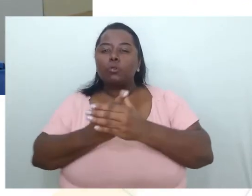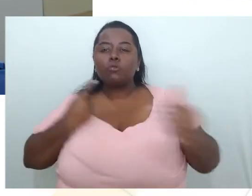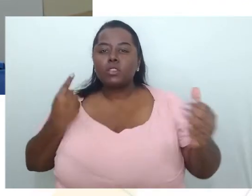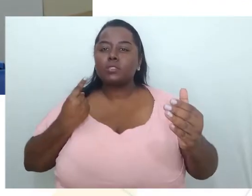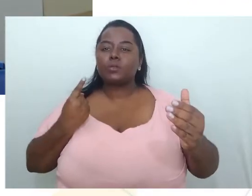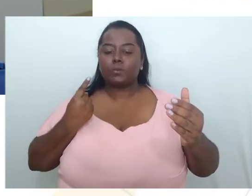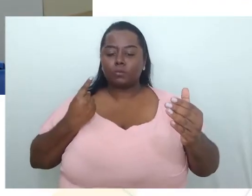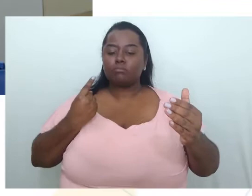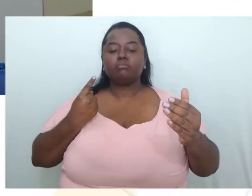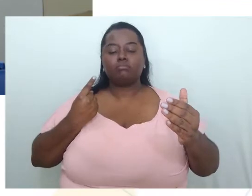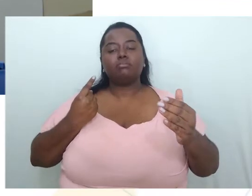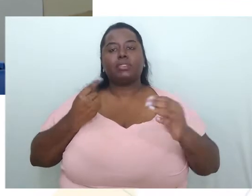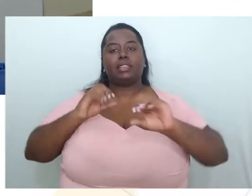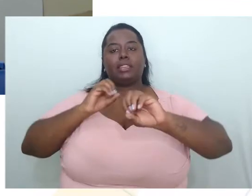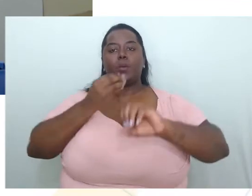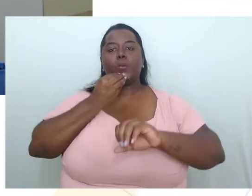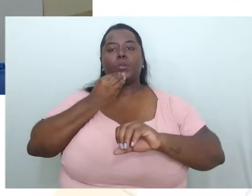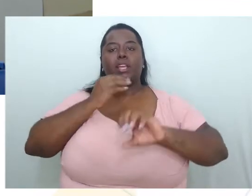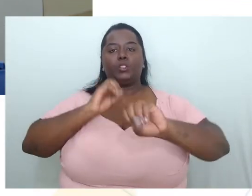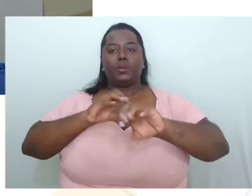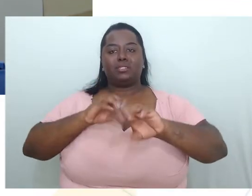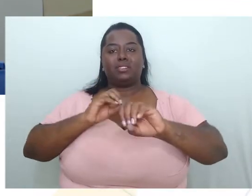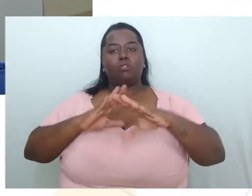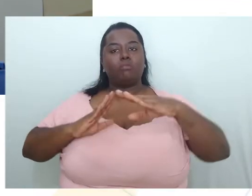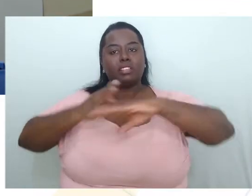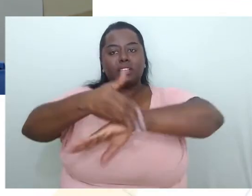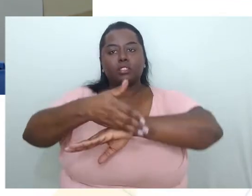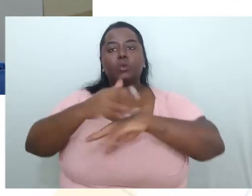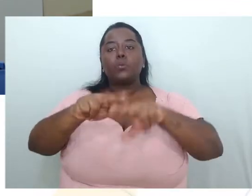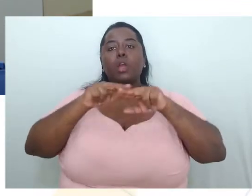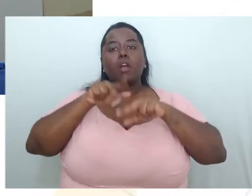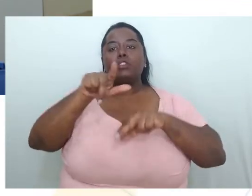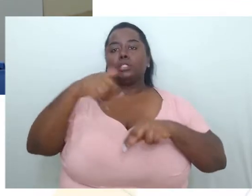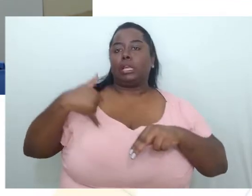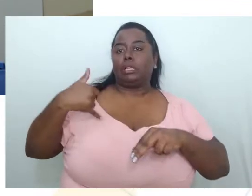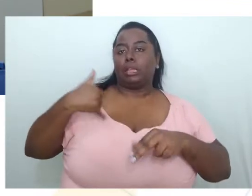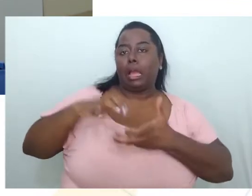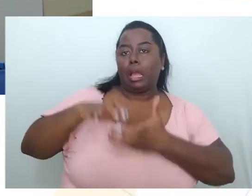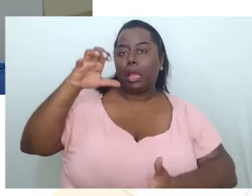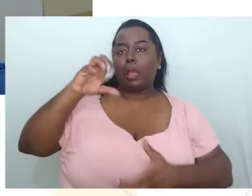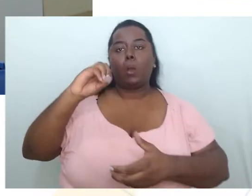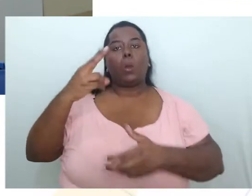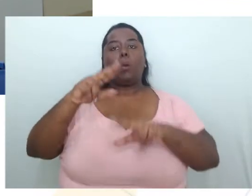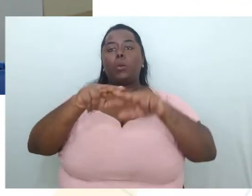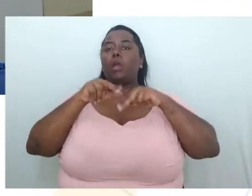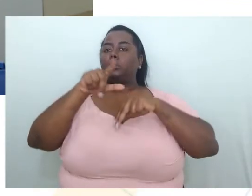opportunities because you are maybe old or you are disabled, you know